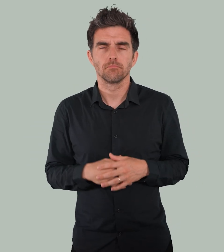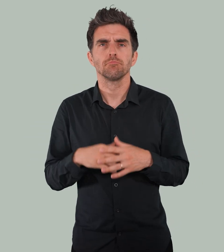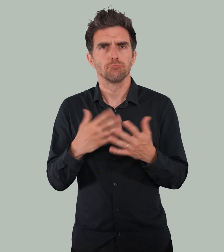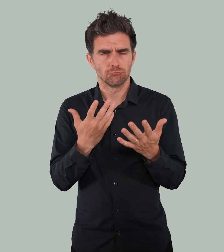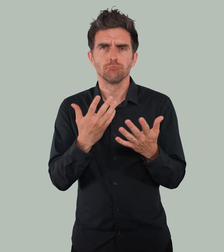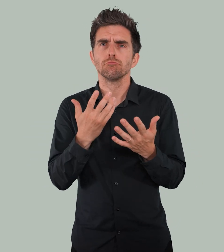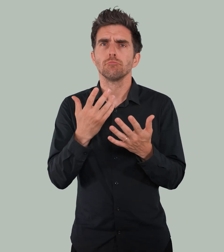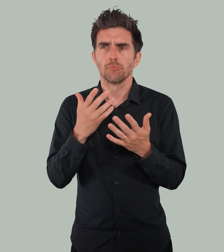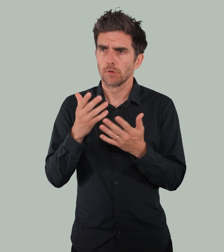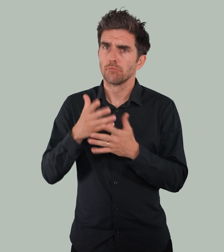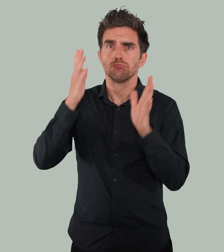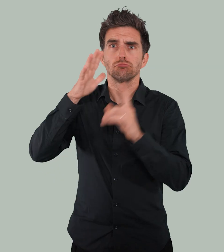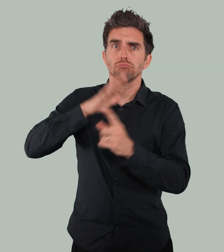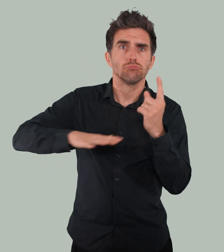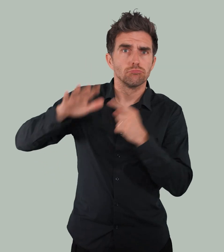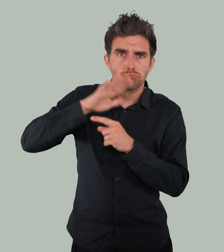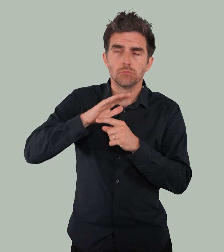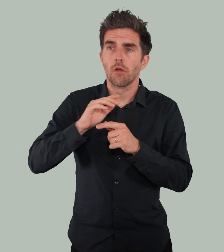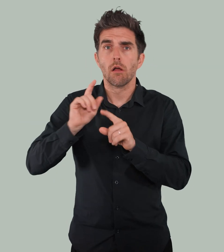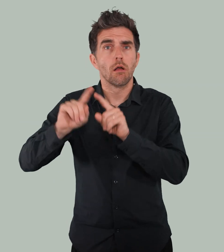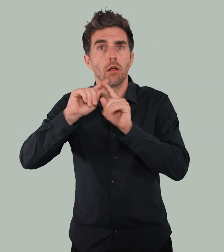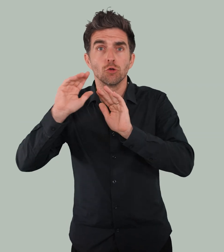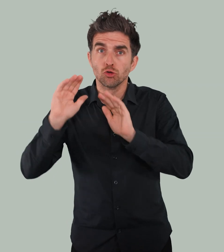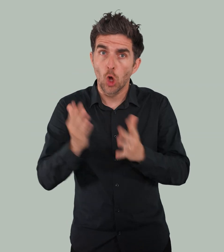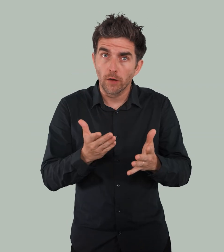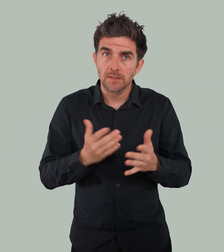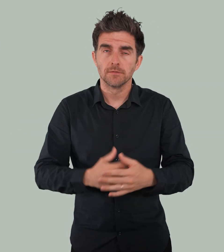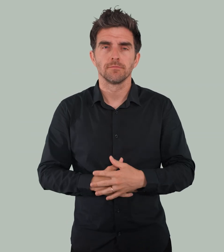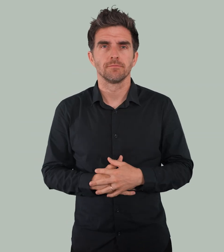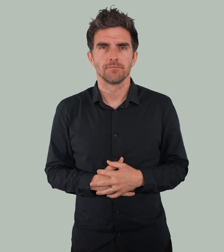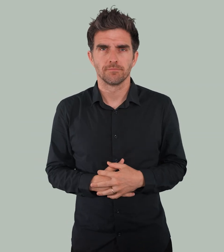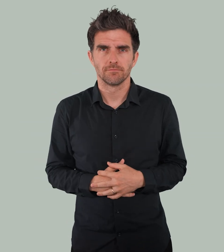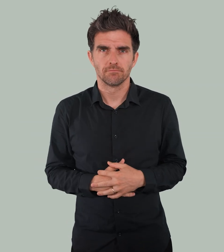Interaction with wider systems and services